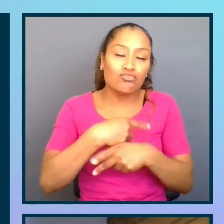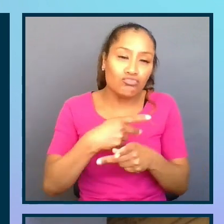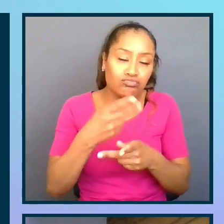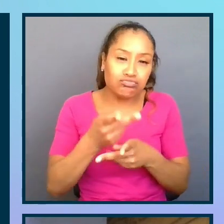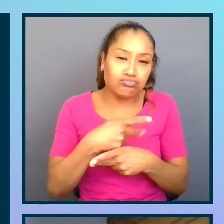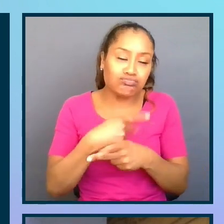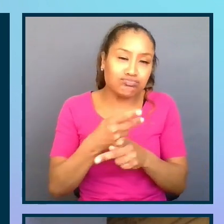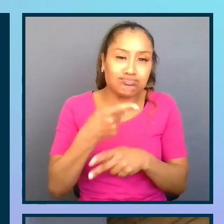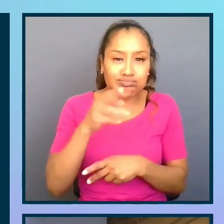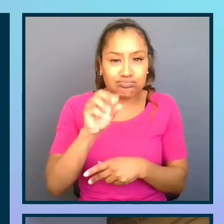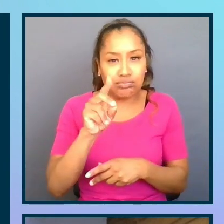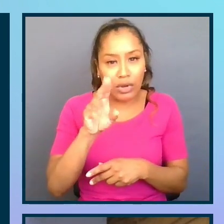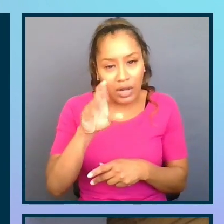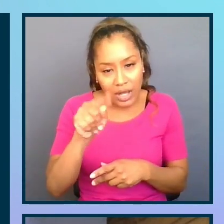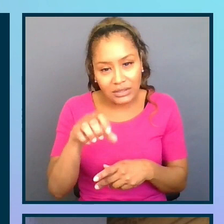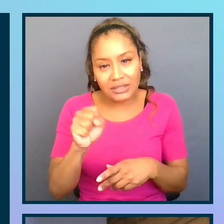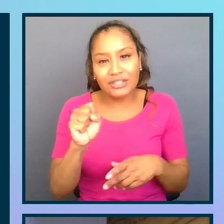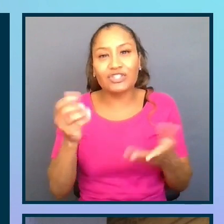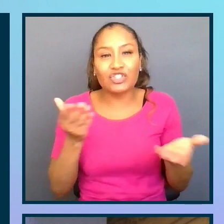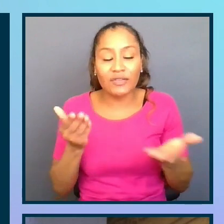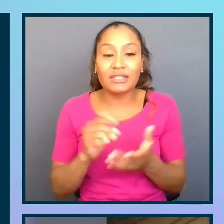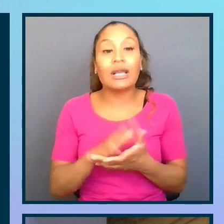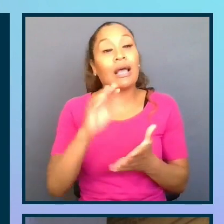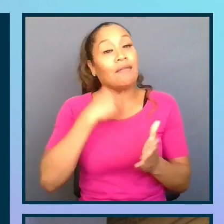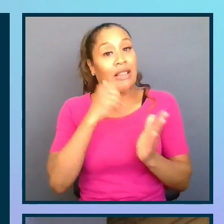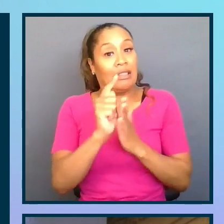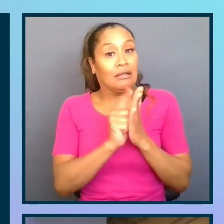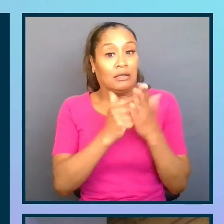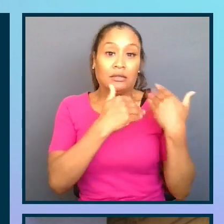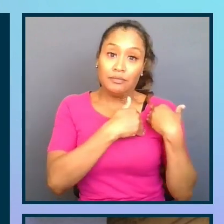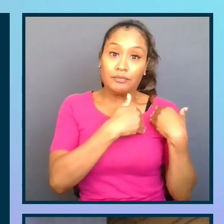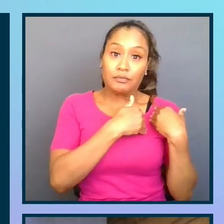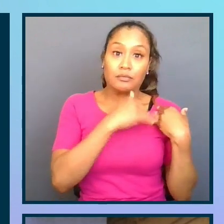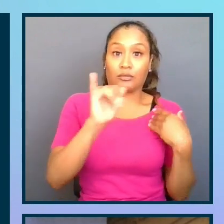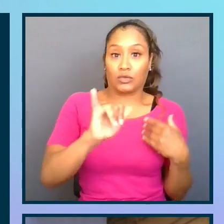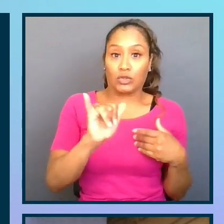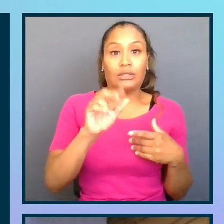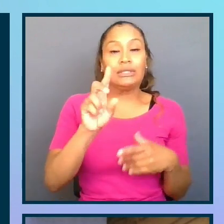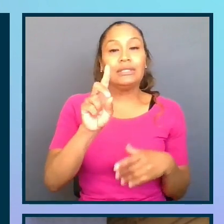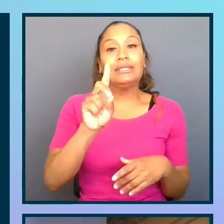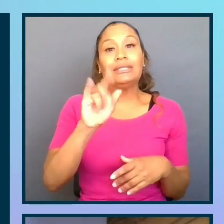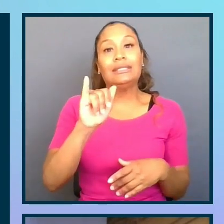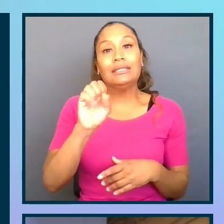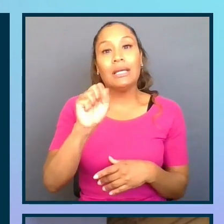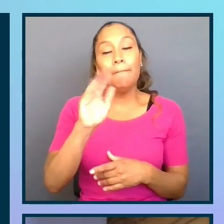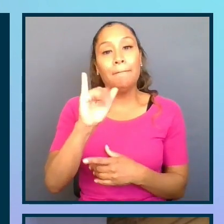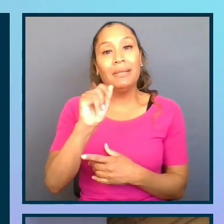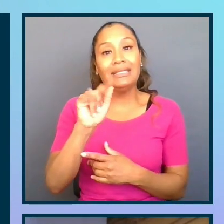There are legal obligations we need to be aware of, there's the Disability Discrimination Act 1992,